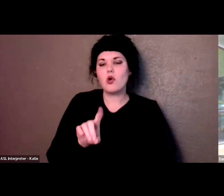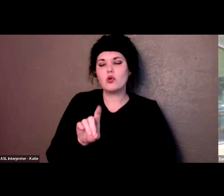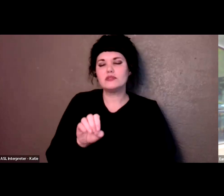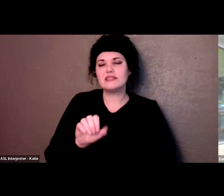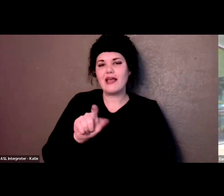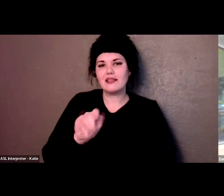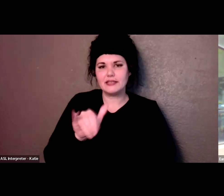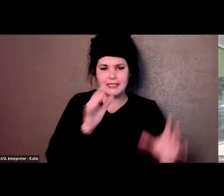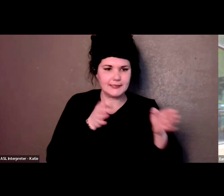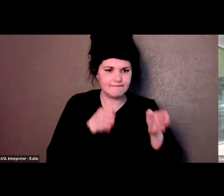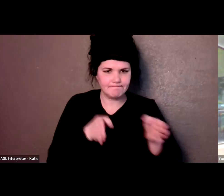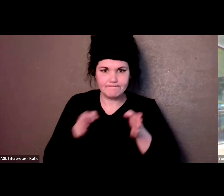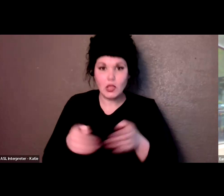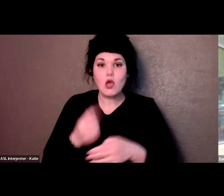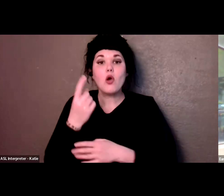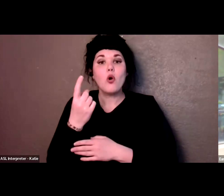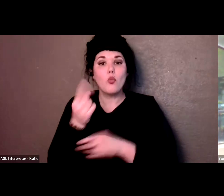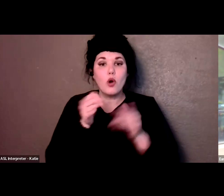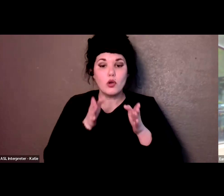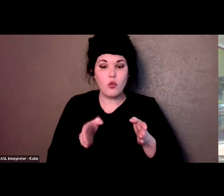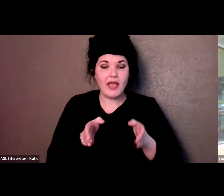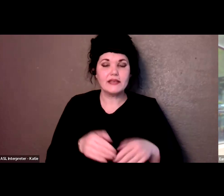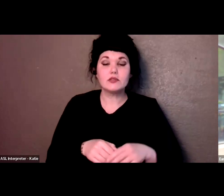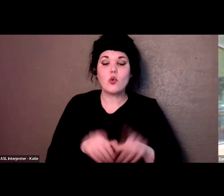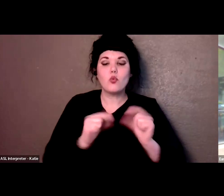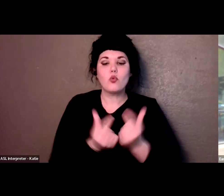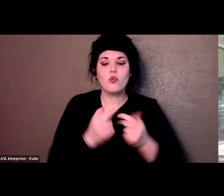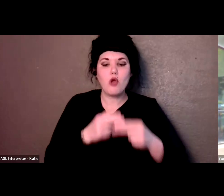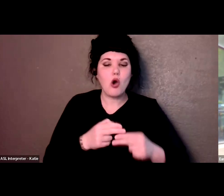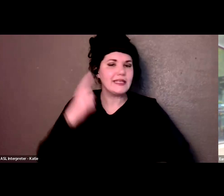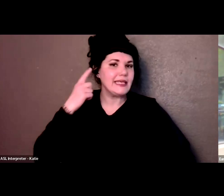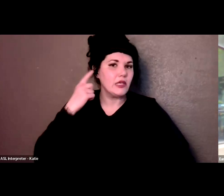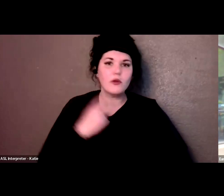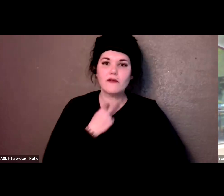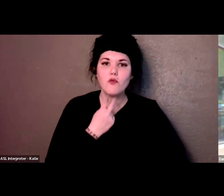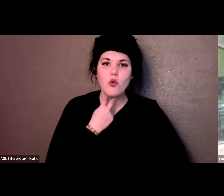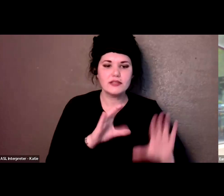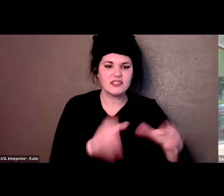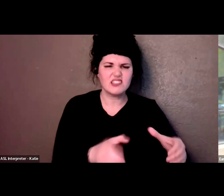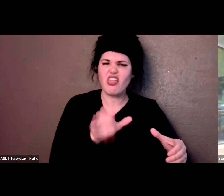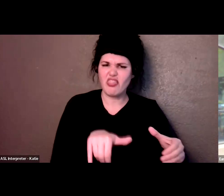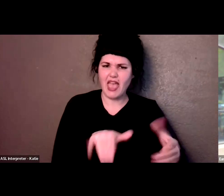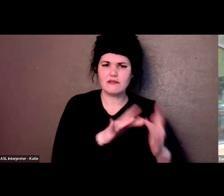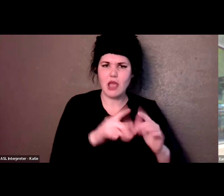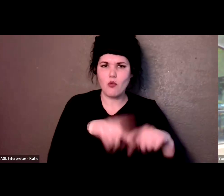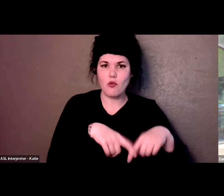the hearing voices groups. The hearing voices network comes out of the UK and it started